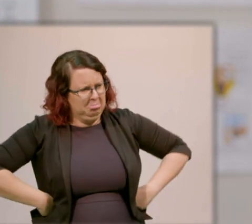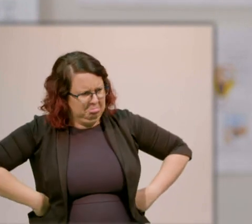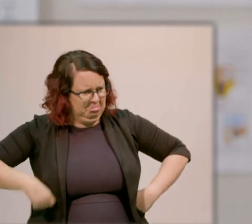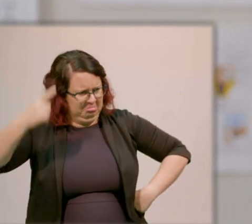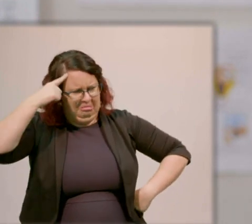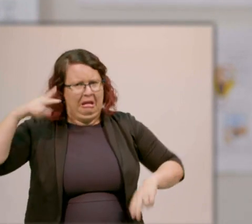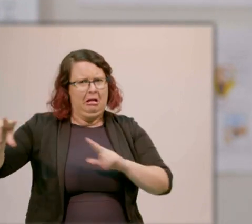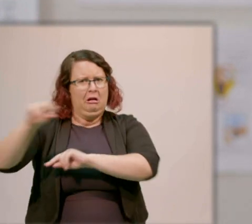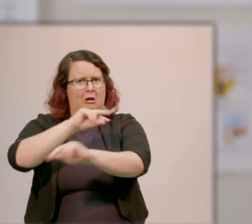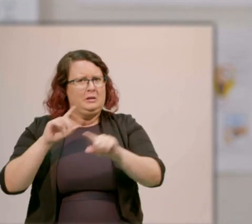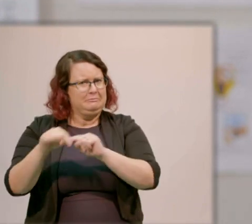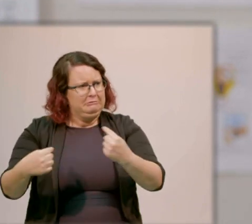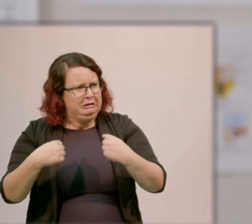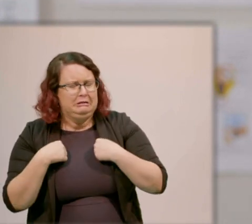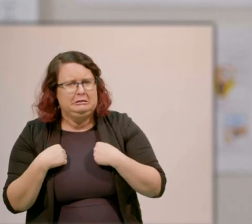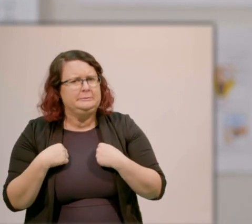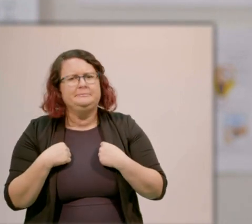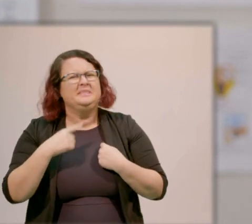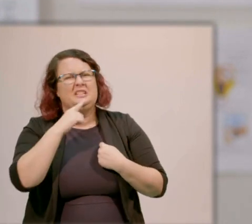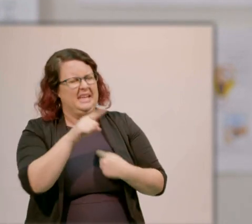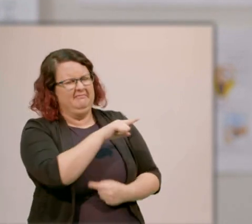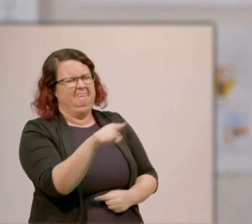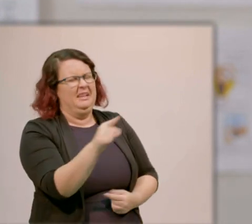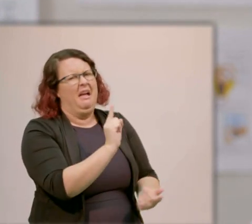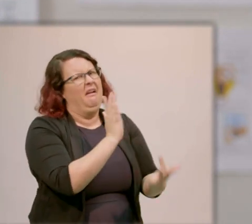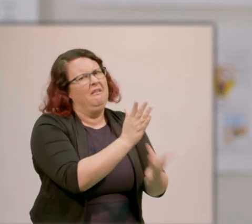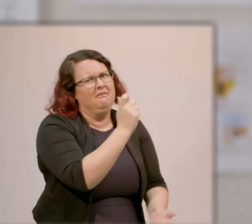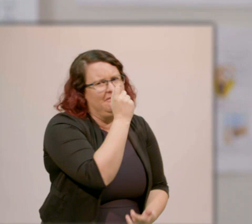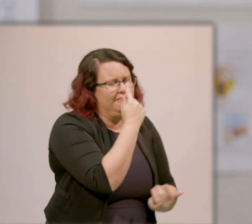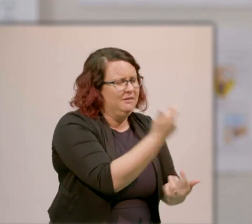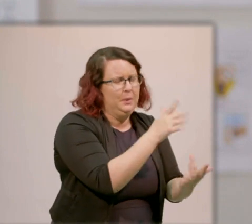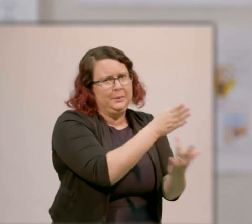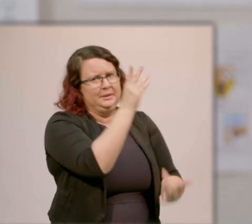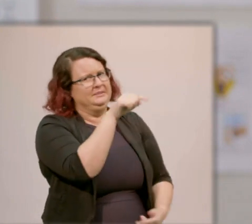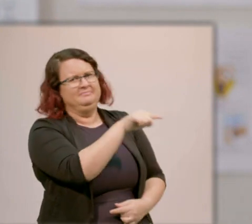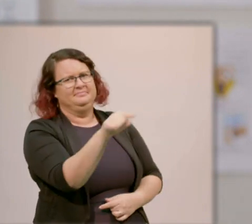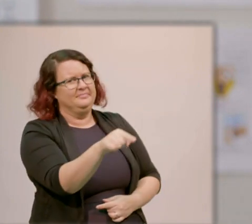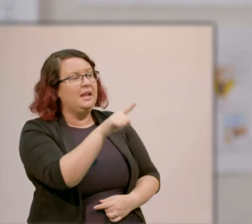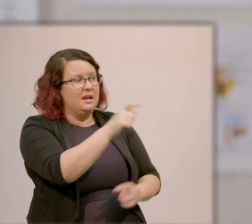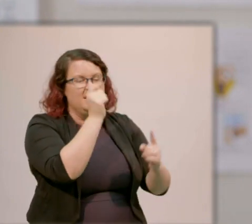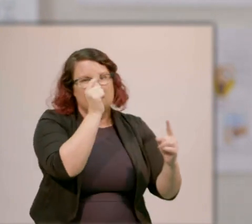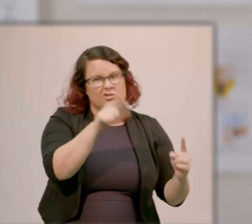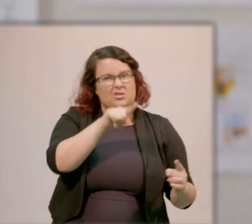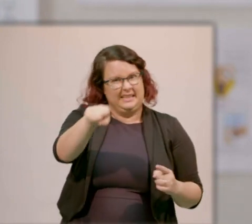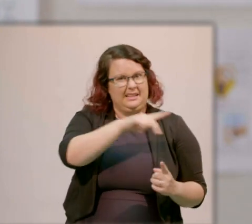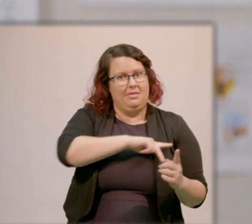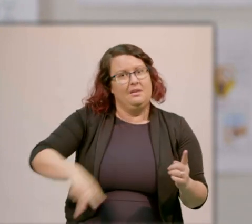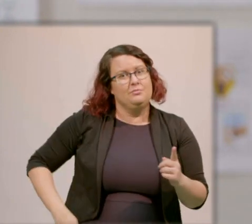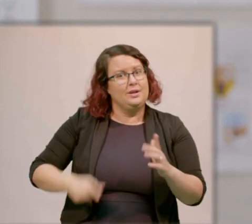in the gossiping town. She declared it was all an incredible fluke, that the sisters had tricked the poor Prince and the Duke!